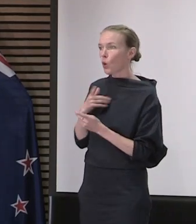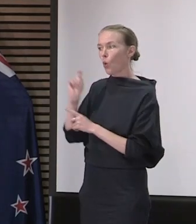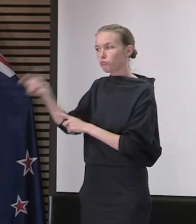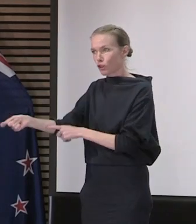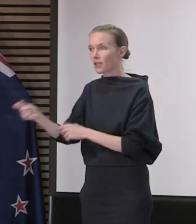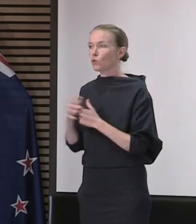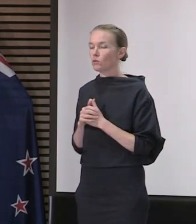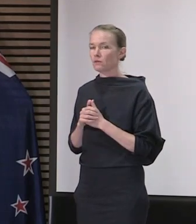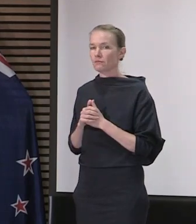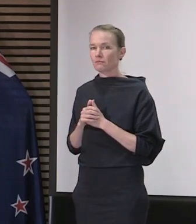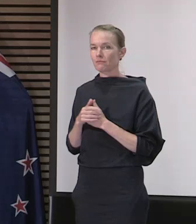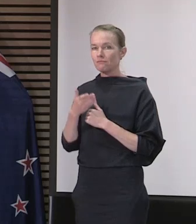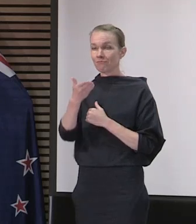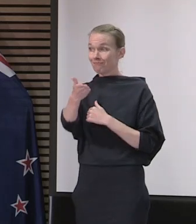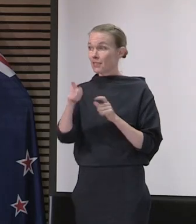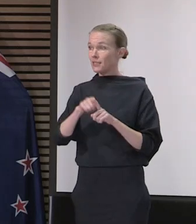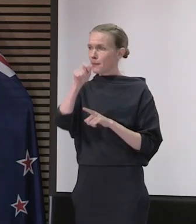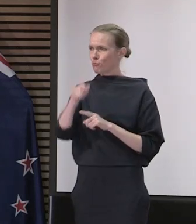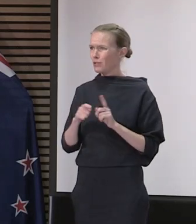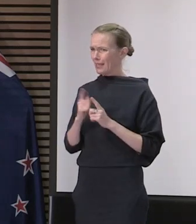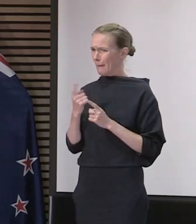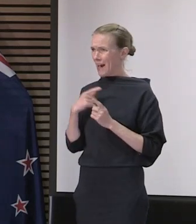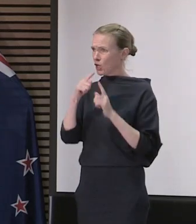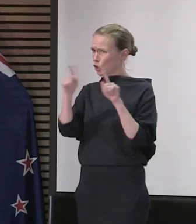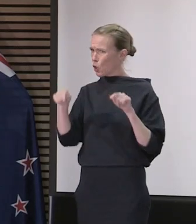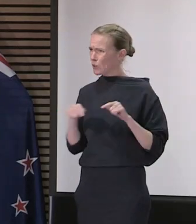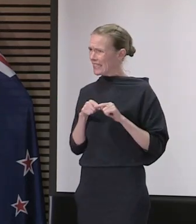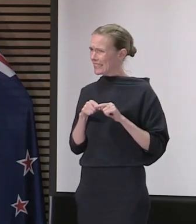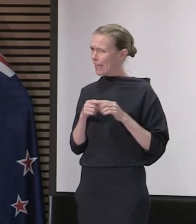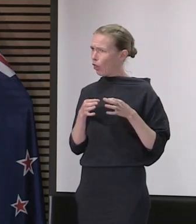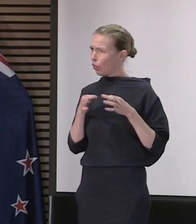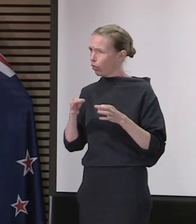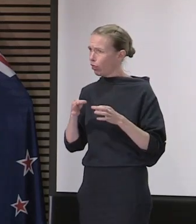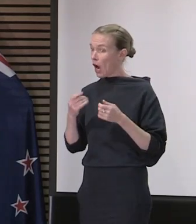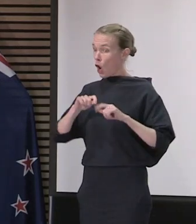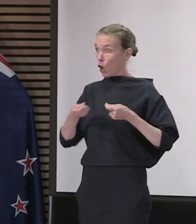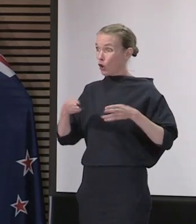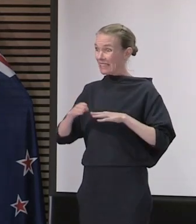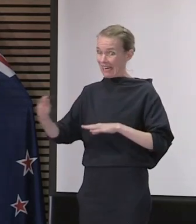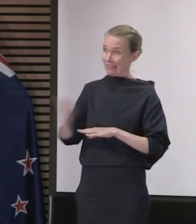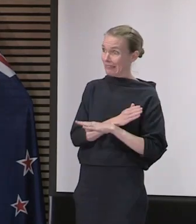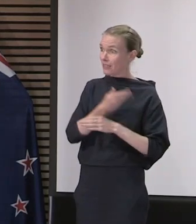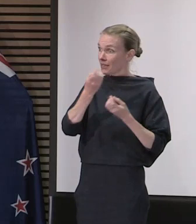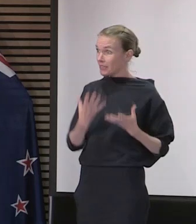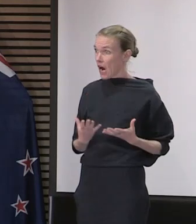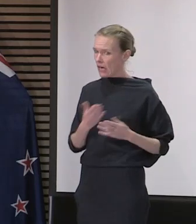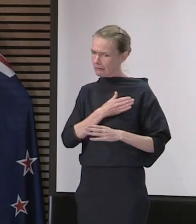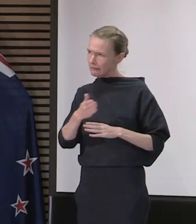those expectations. wasn't until partway through the lockdown,